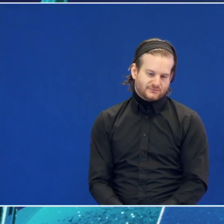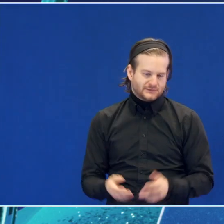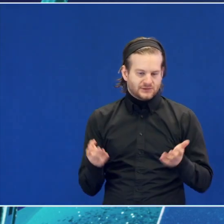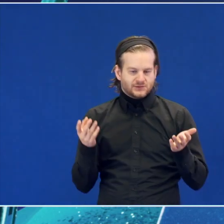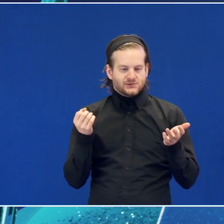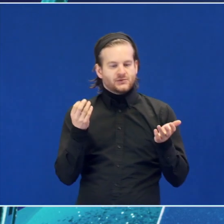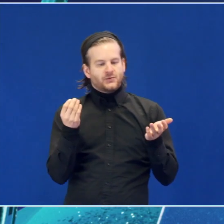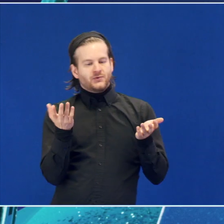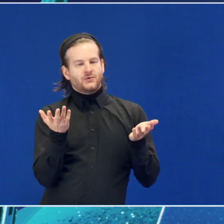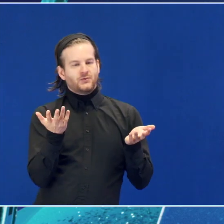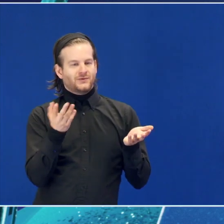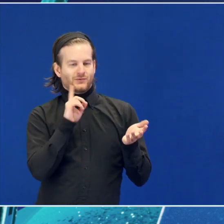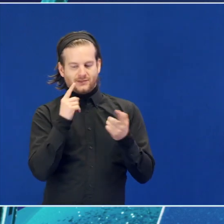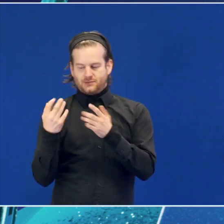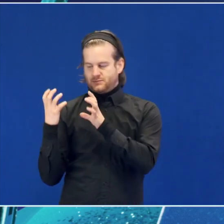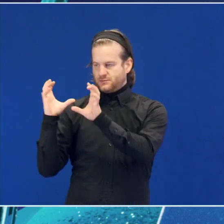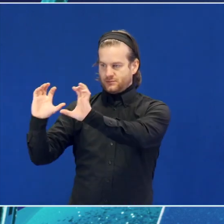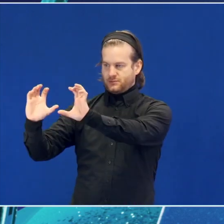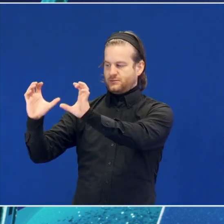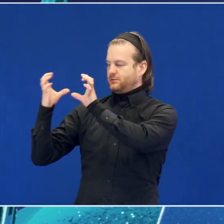of trust on the AI model.